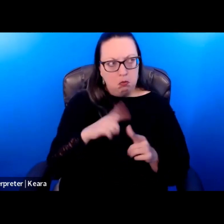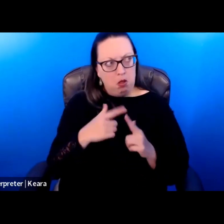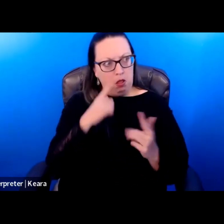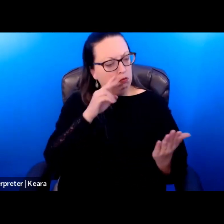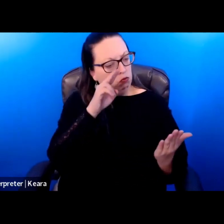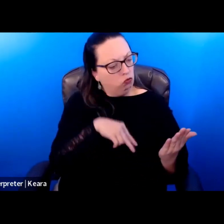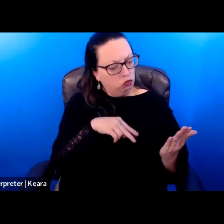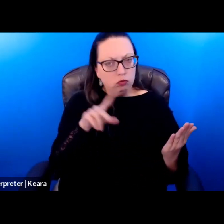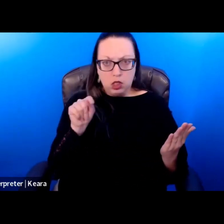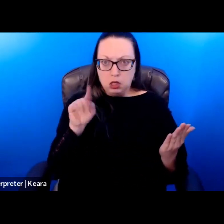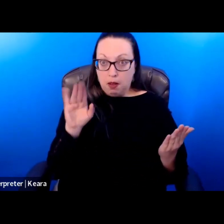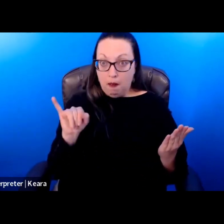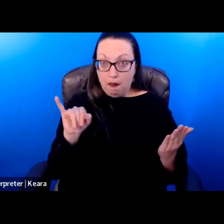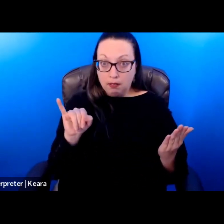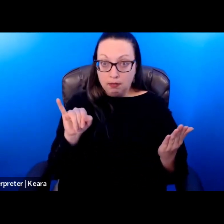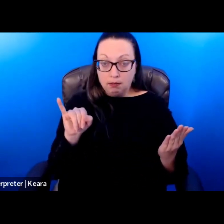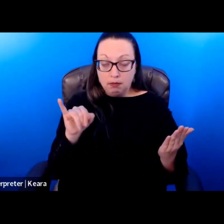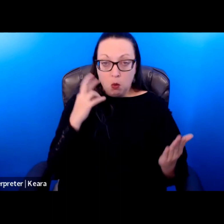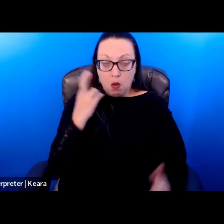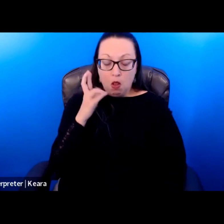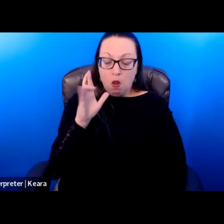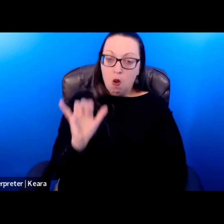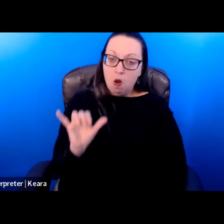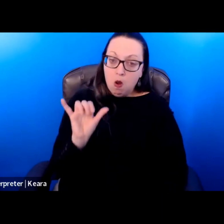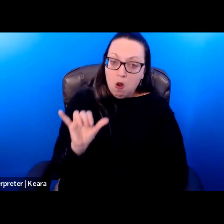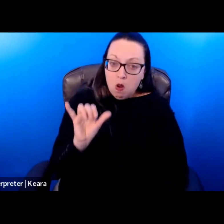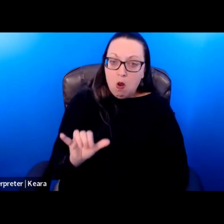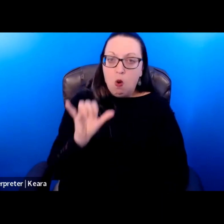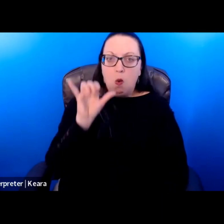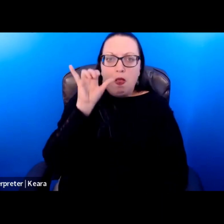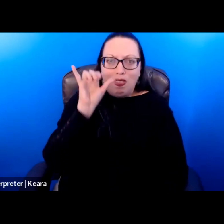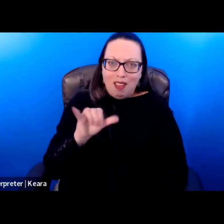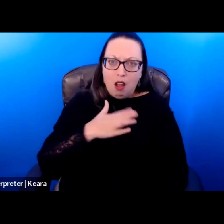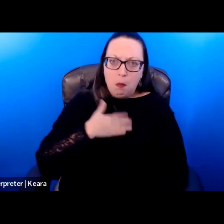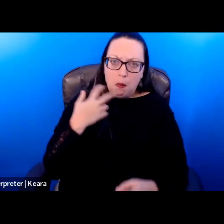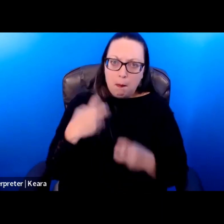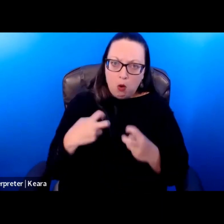course, on TBI, I realized that's what was was the issue. And then of course, when I got